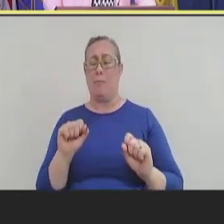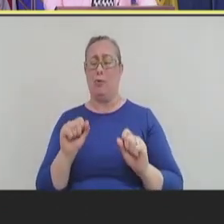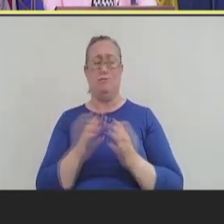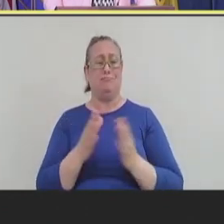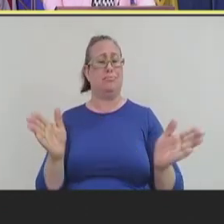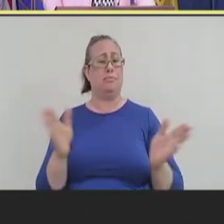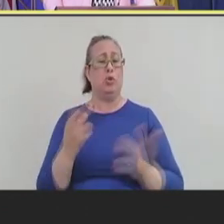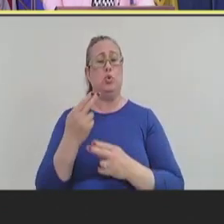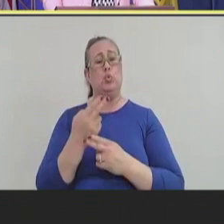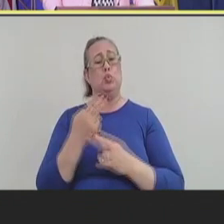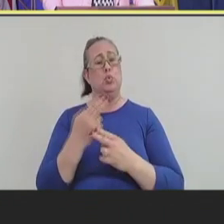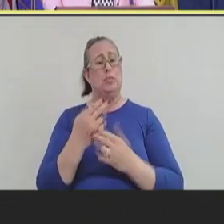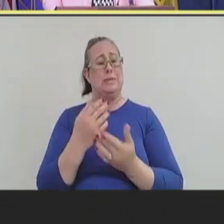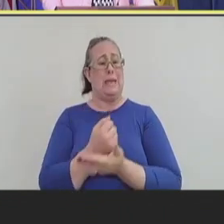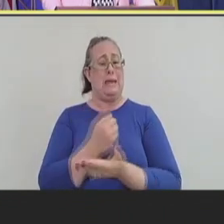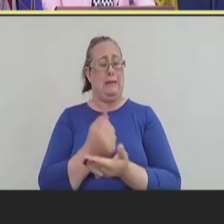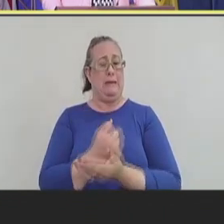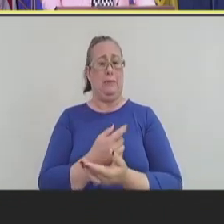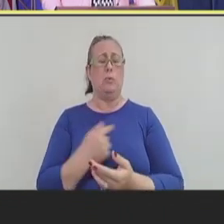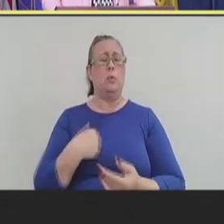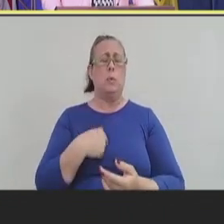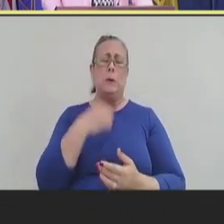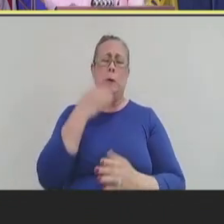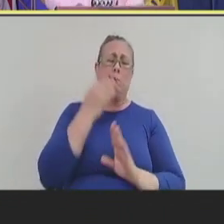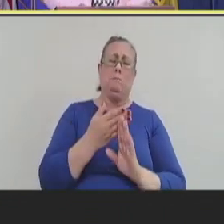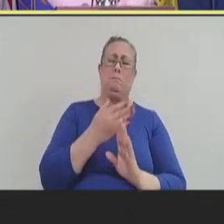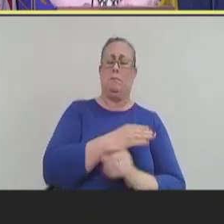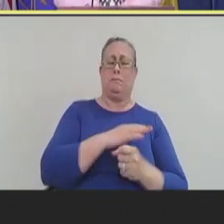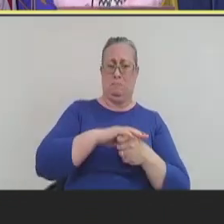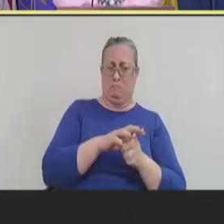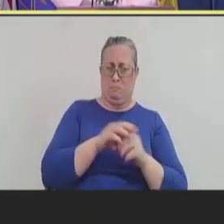we knew this ahead of time, but really saw it very acutely during the pandemic,